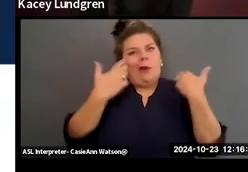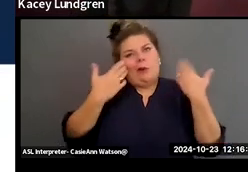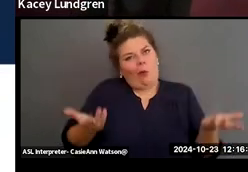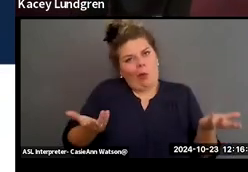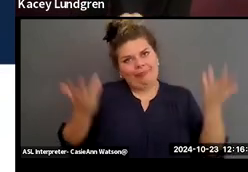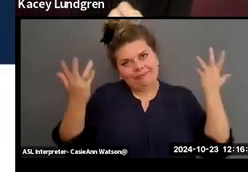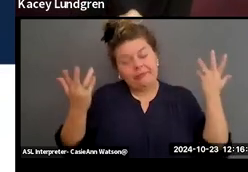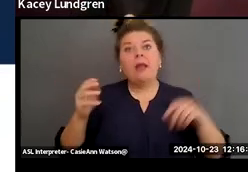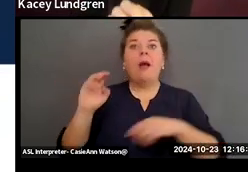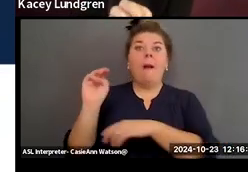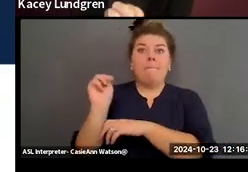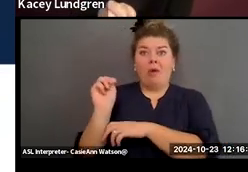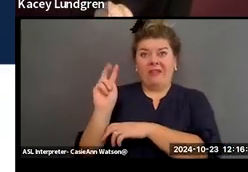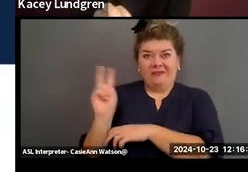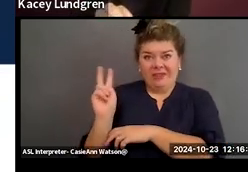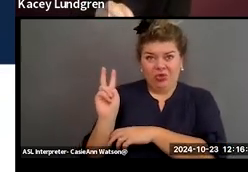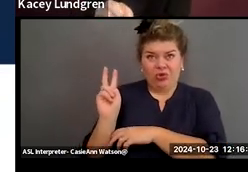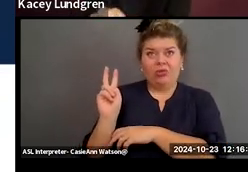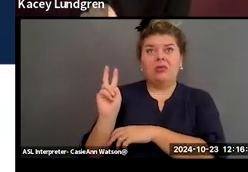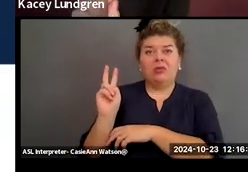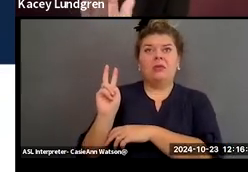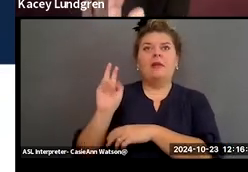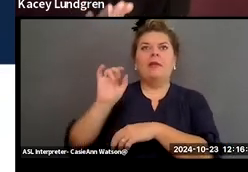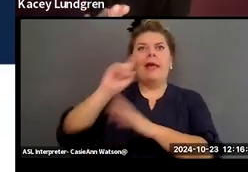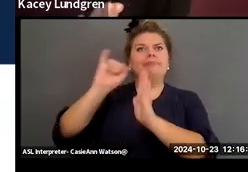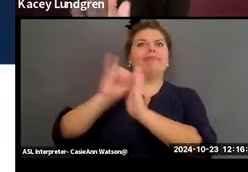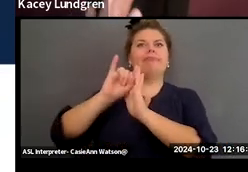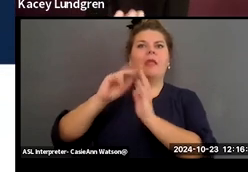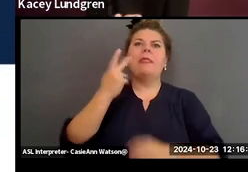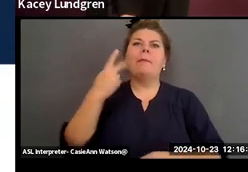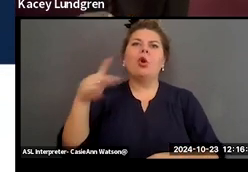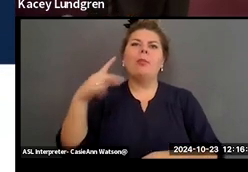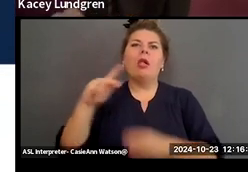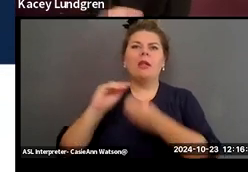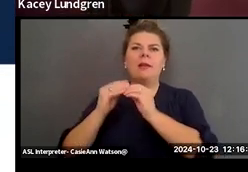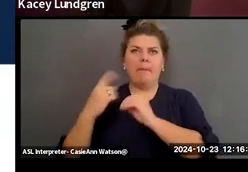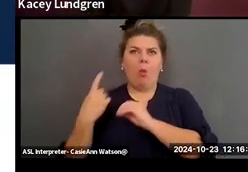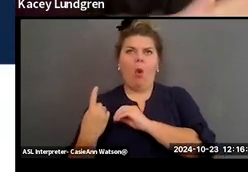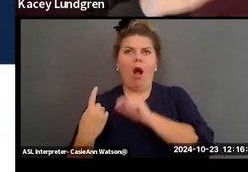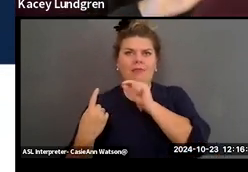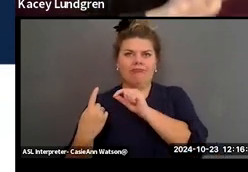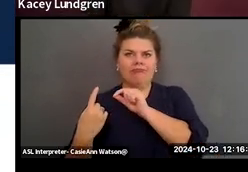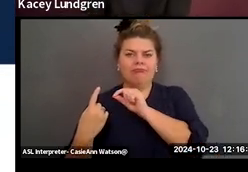Martha's Vineyard on the map is identified by the purple dot with the one. And then this pink blob